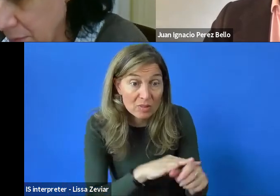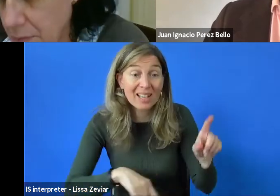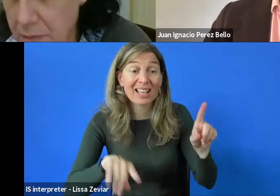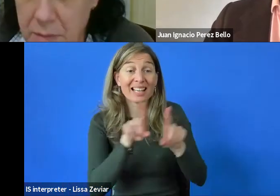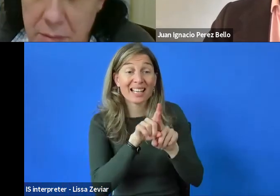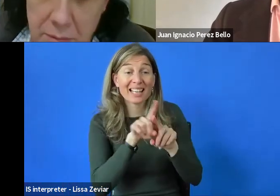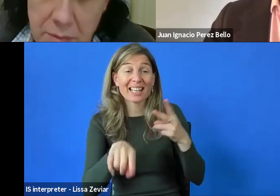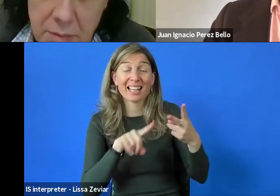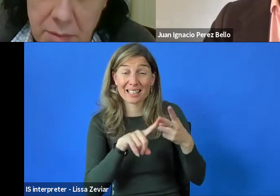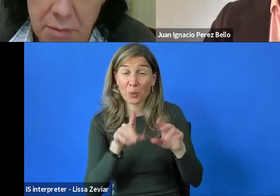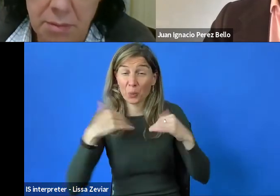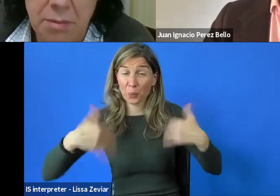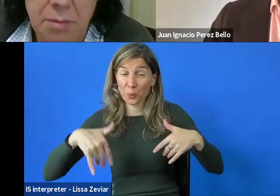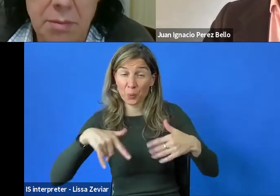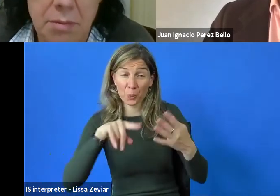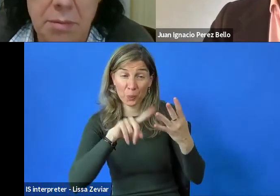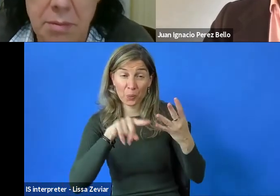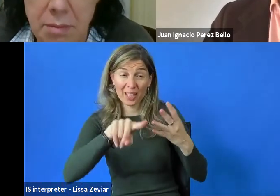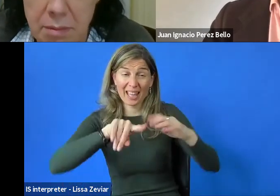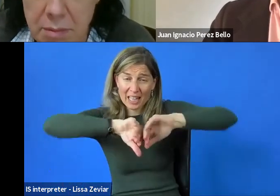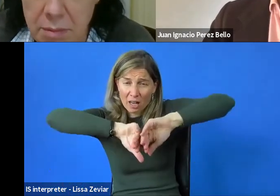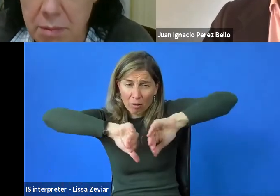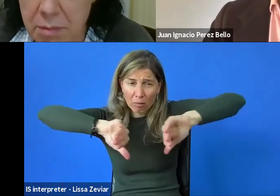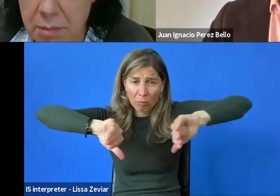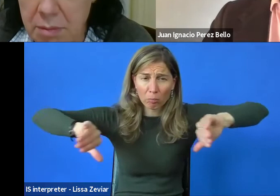amounts to gender-based discrimination contrary to Article 6